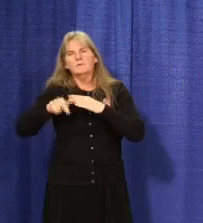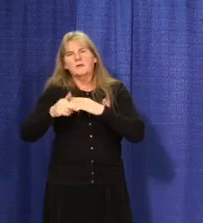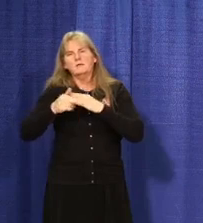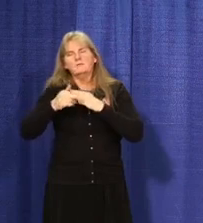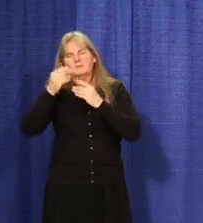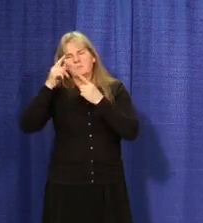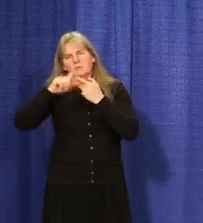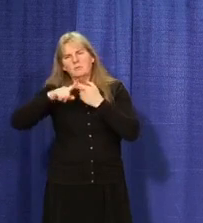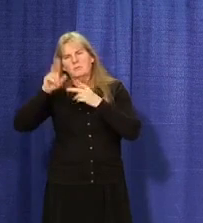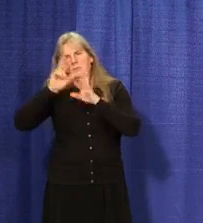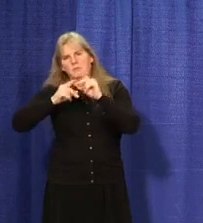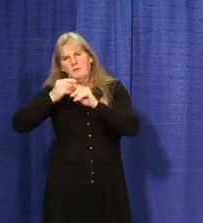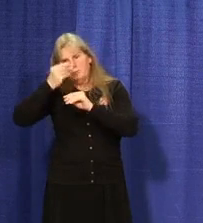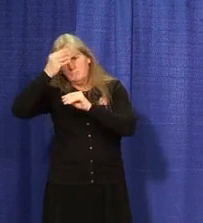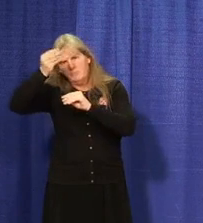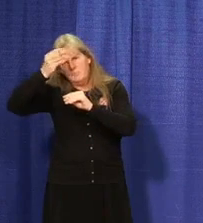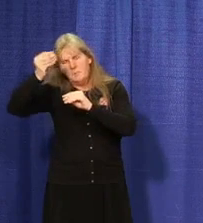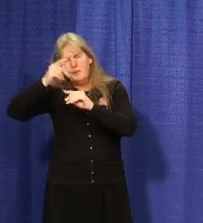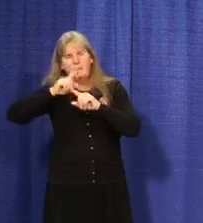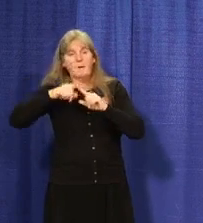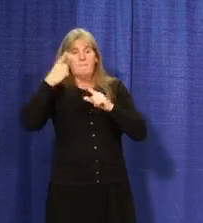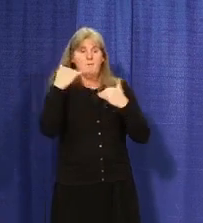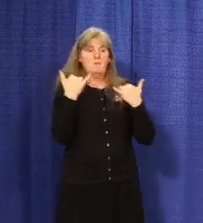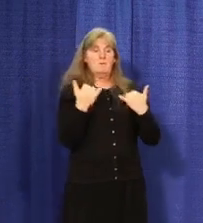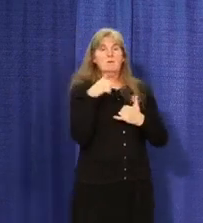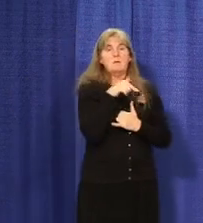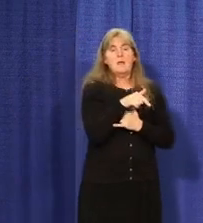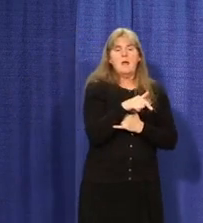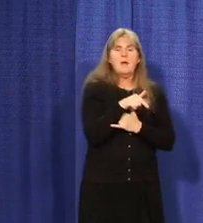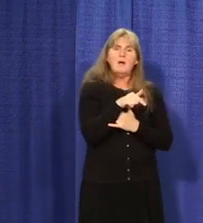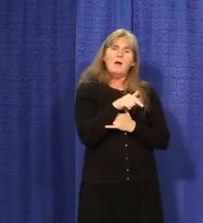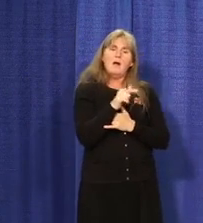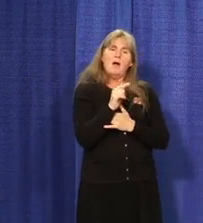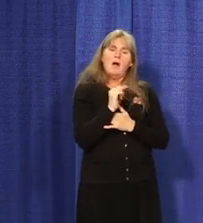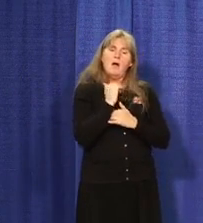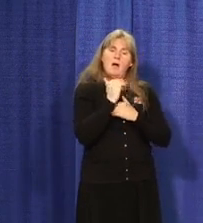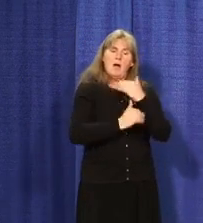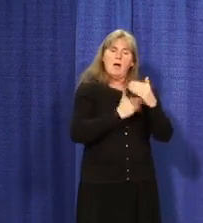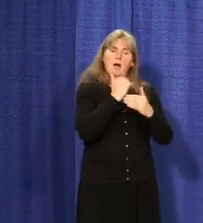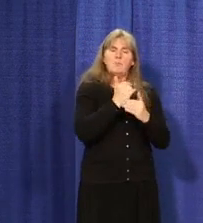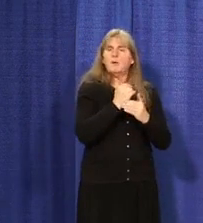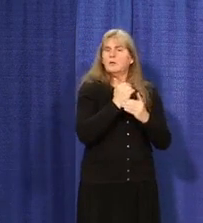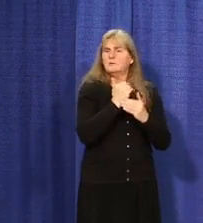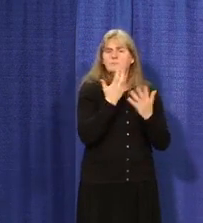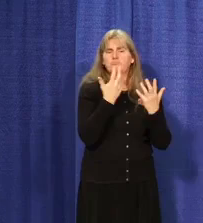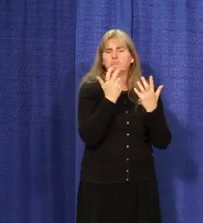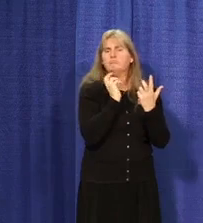But for the moment, I think we have a very good process in place that suits the